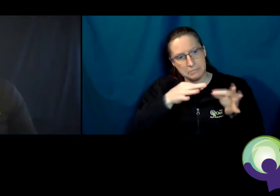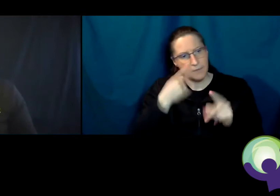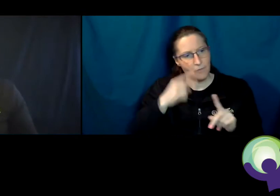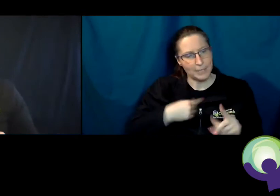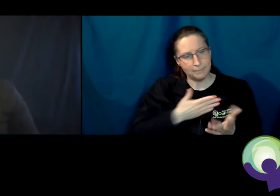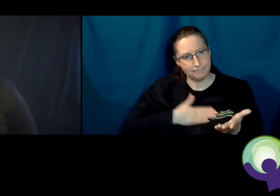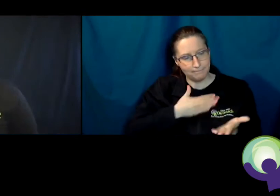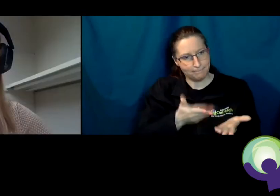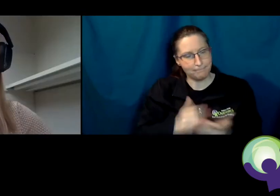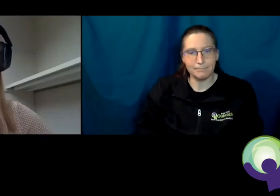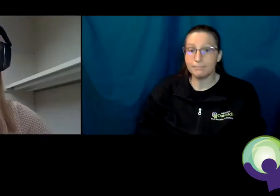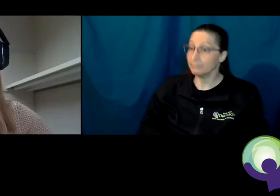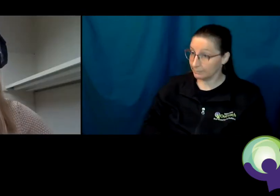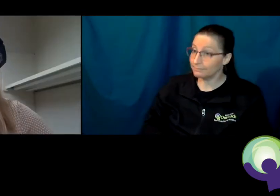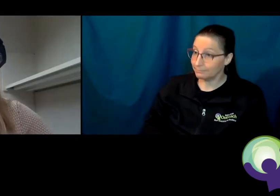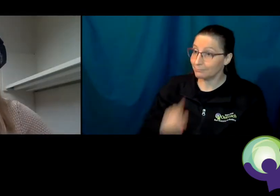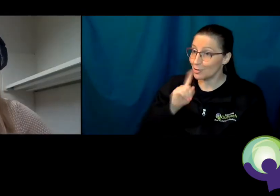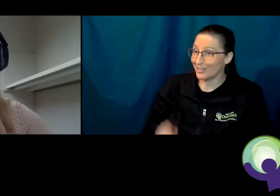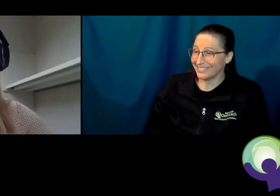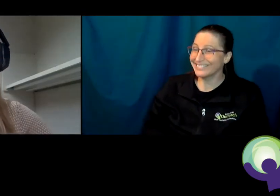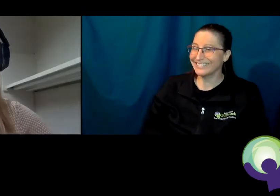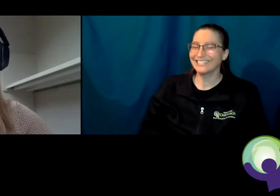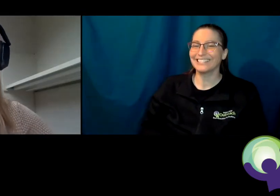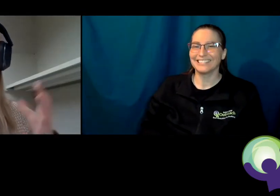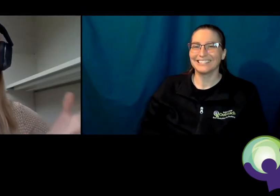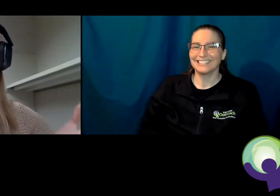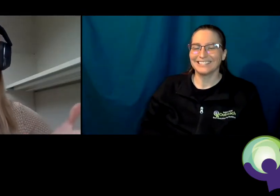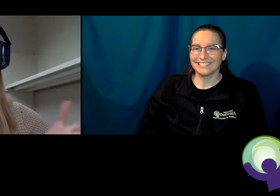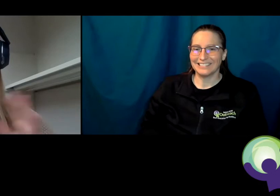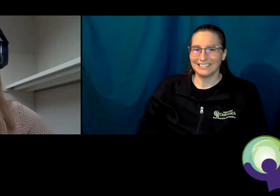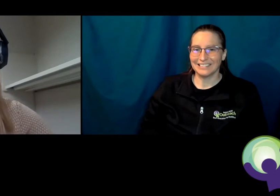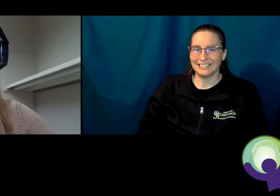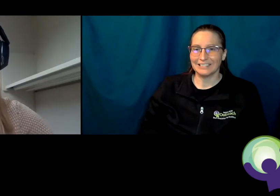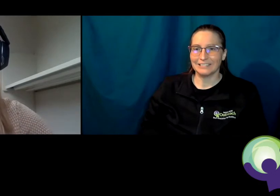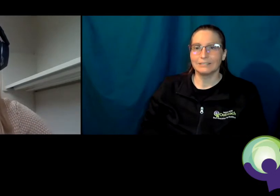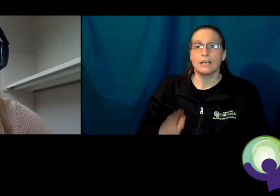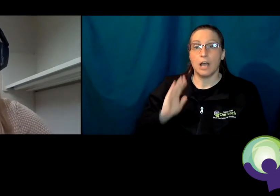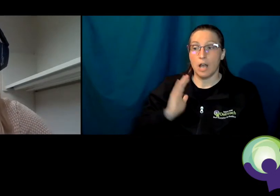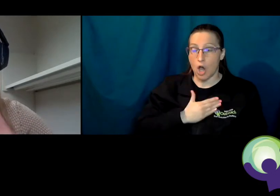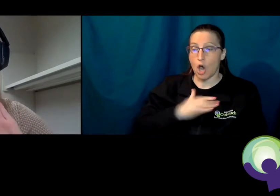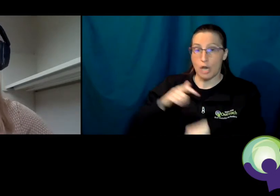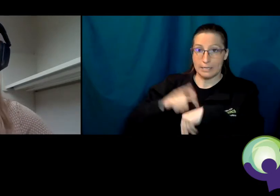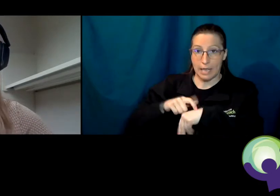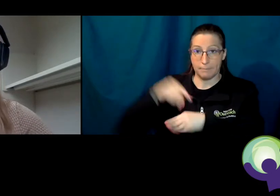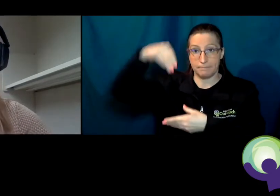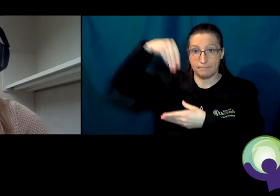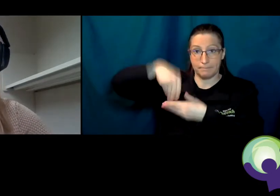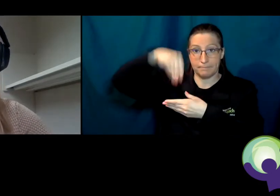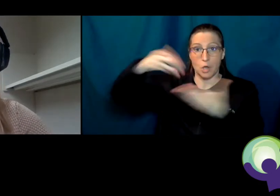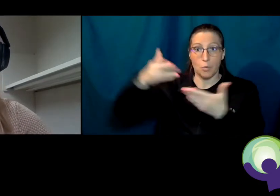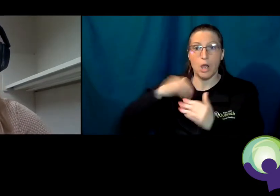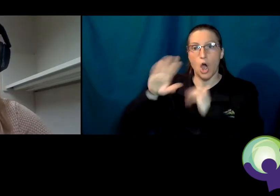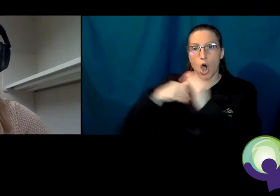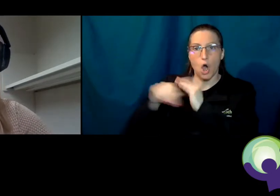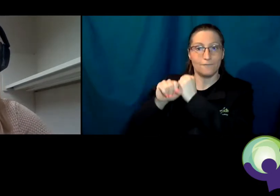Jordenne: Of course. All of ours, our time clocks, are virtual. So it would either be with a physical